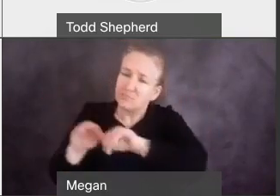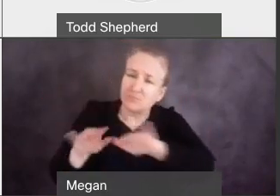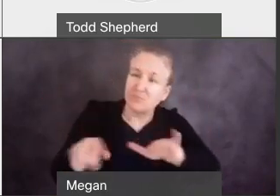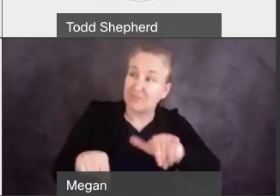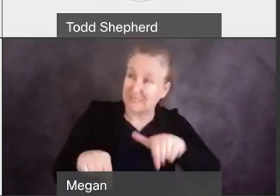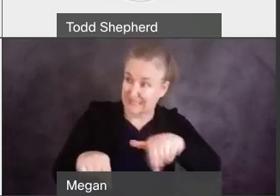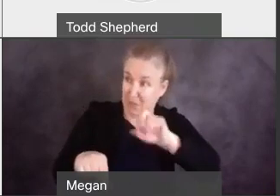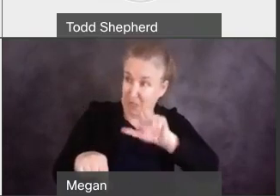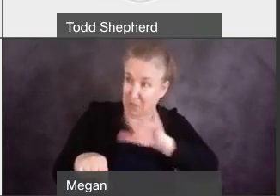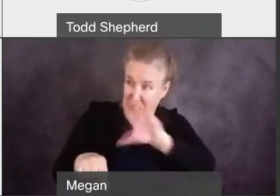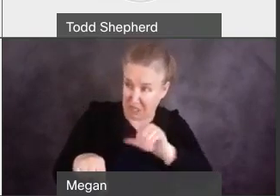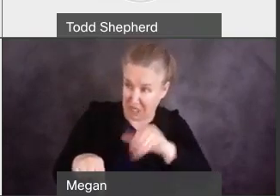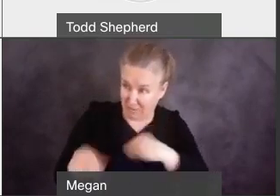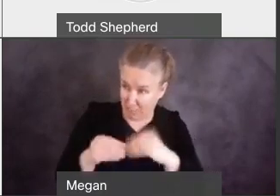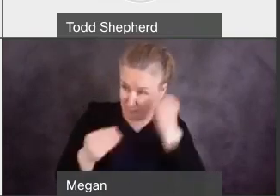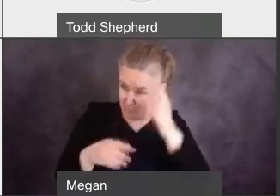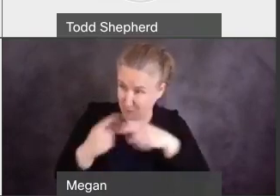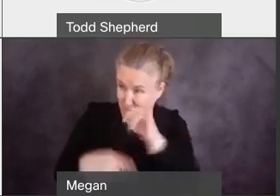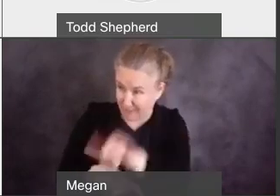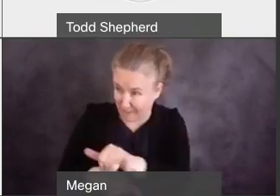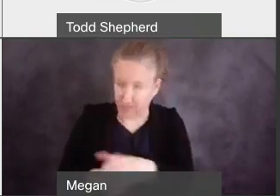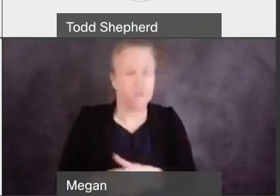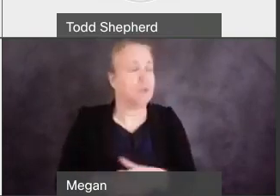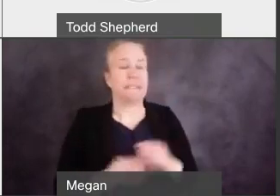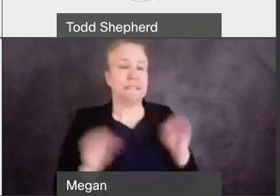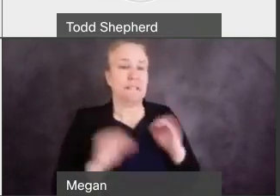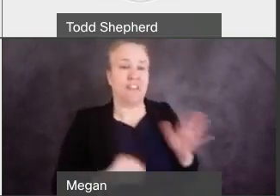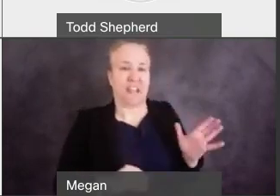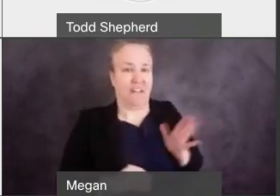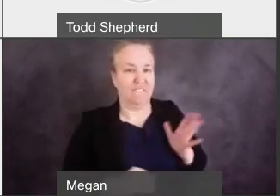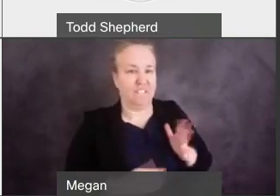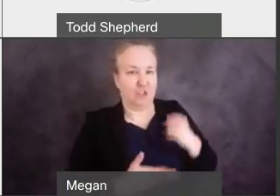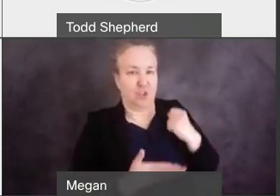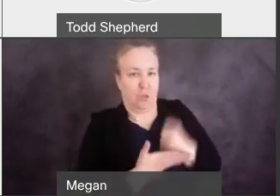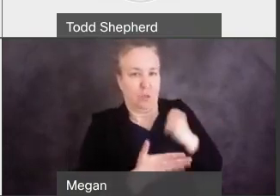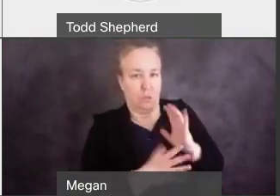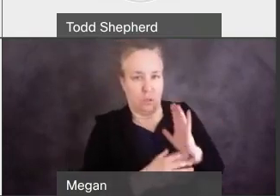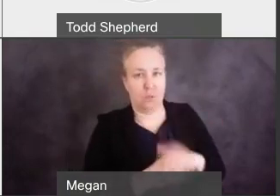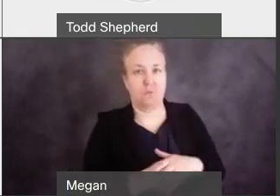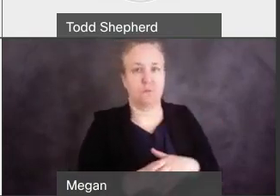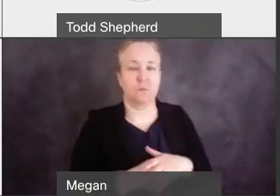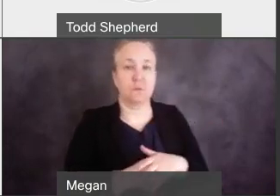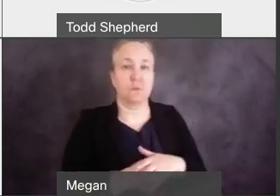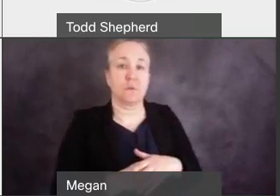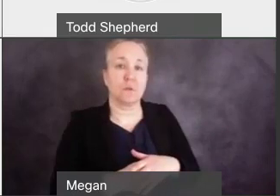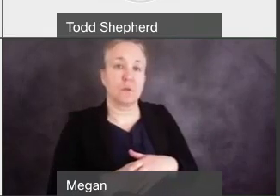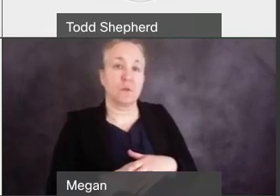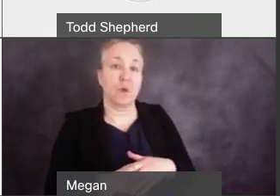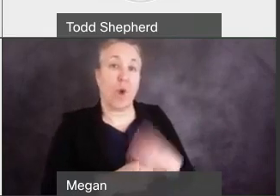[Commissioner Arkoosh] Yeah, nothing official. We have only been officially notified of the four cases that I announced, I